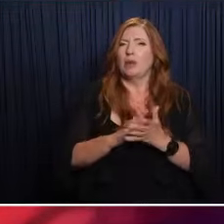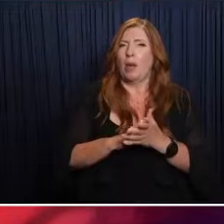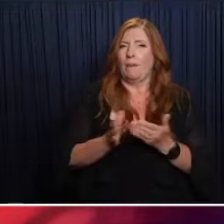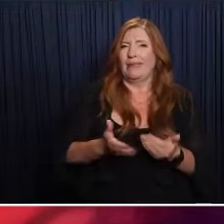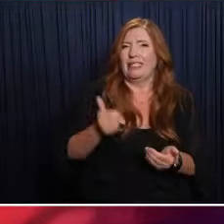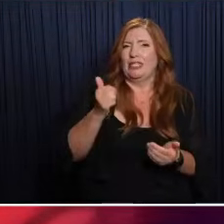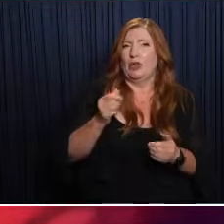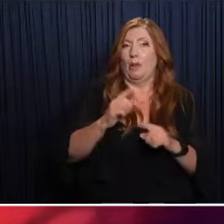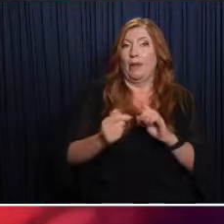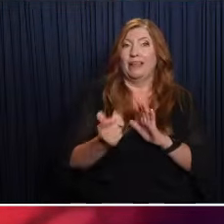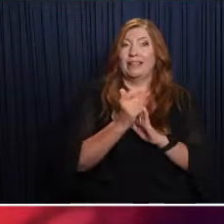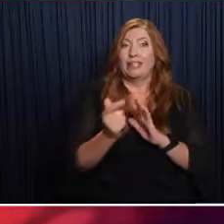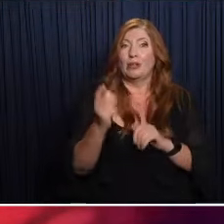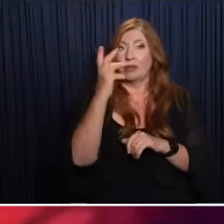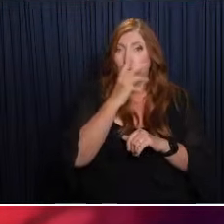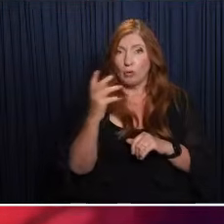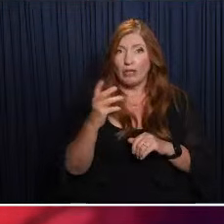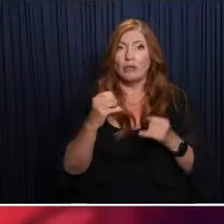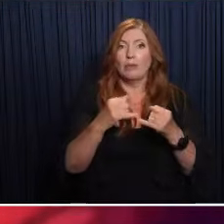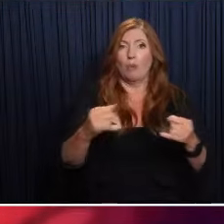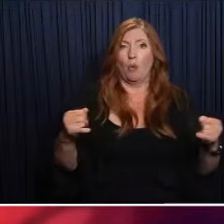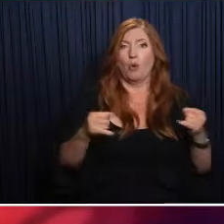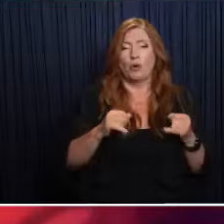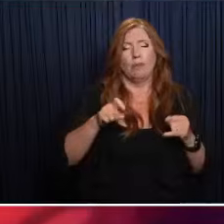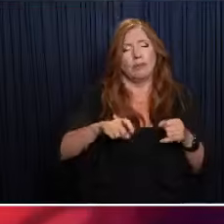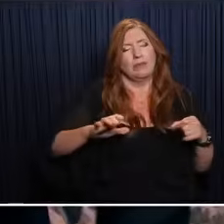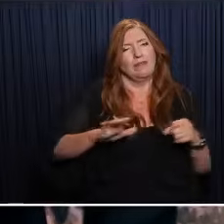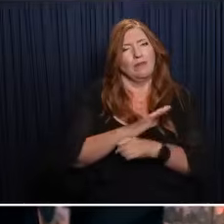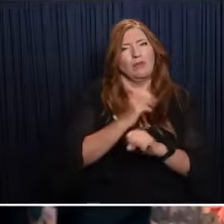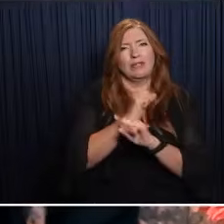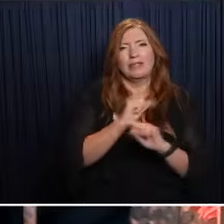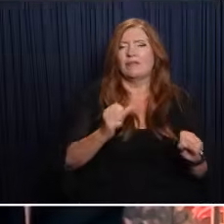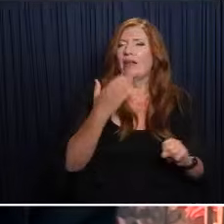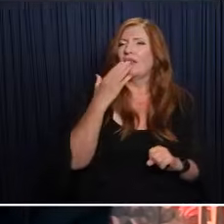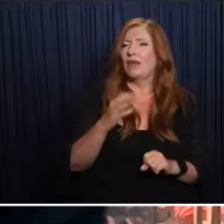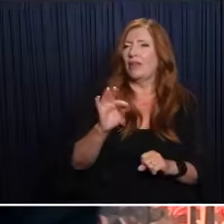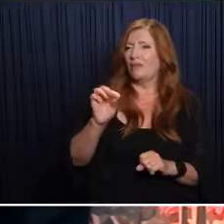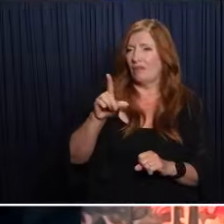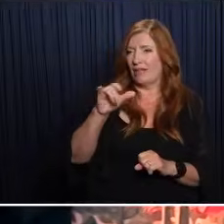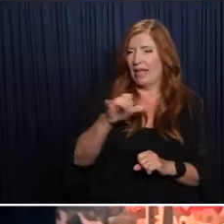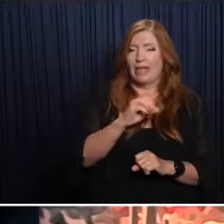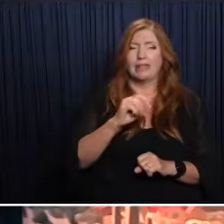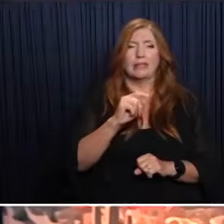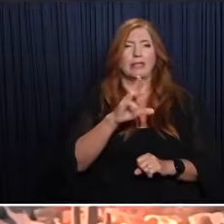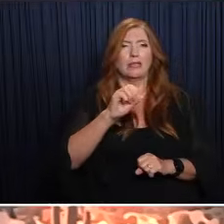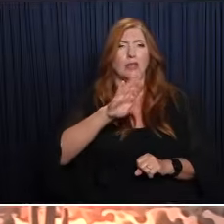THE LEGAL IMMIGRATION PROCESS NEEDS TO BE EASIER, BUT THE